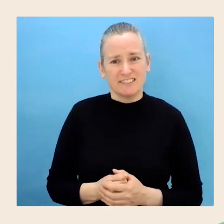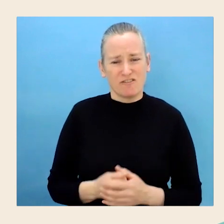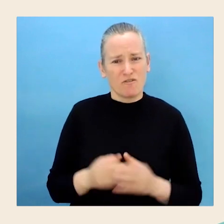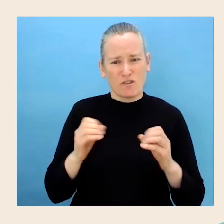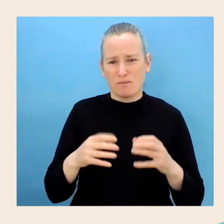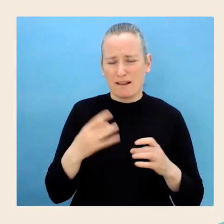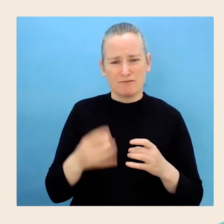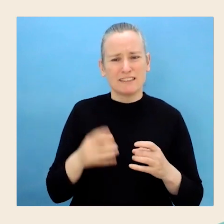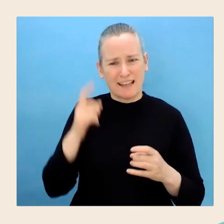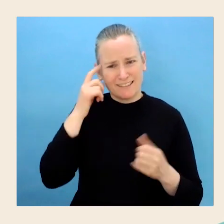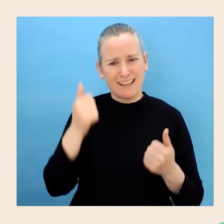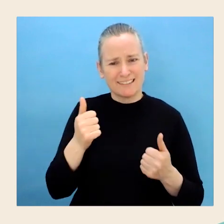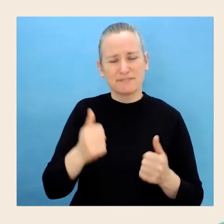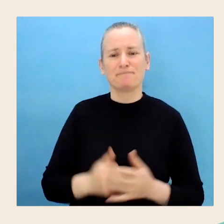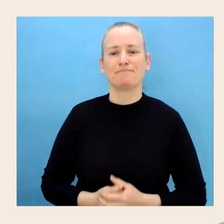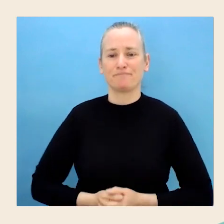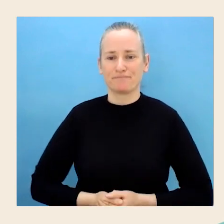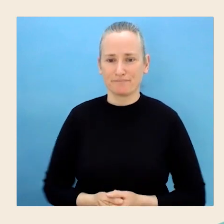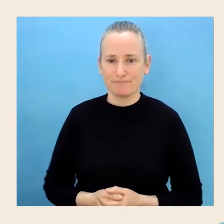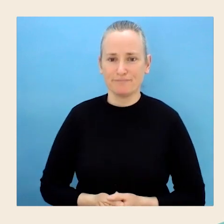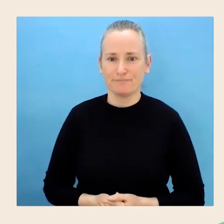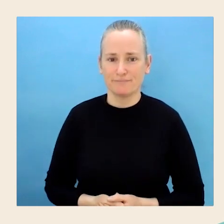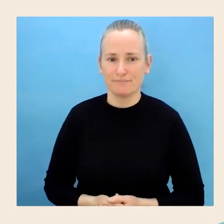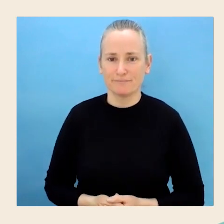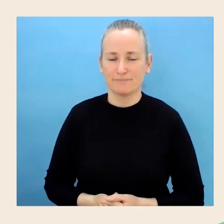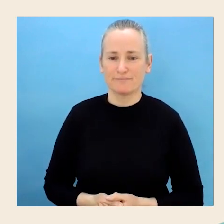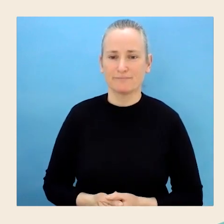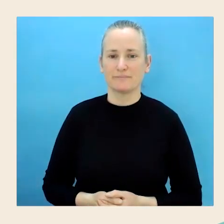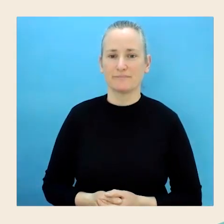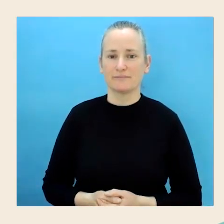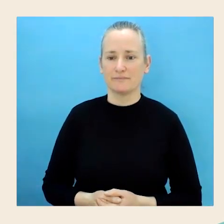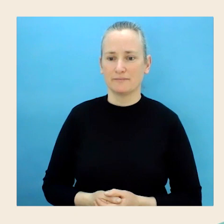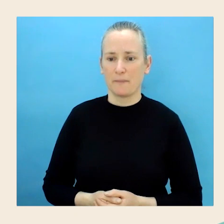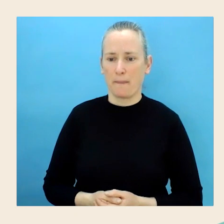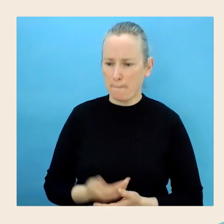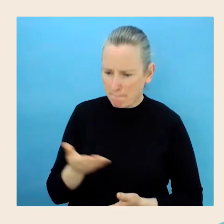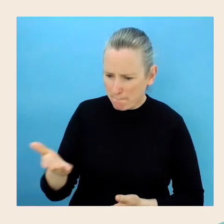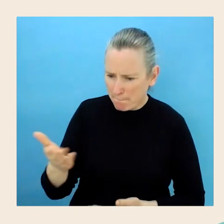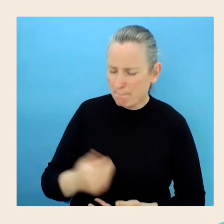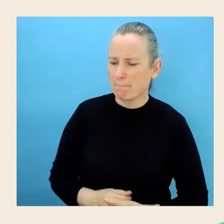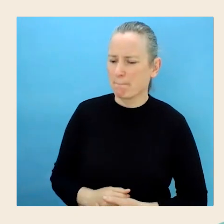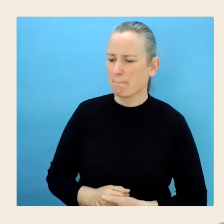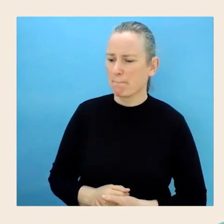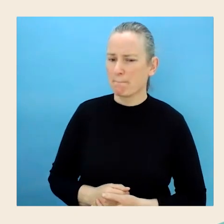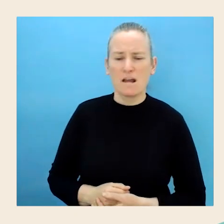And I, yes, of course, go ahead. No, no, no, no, no, to you, to you.